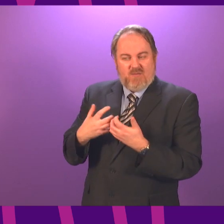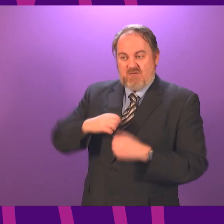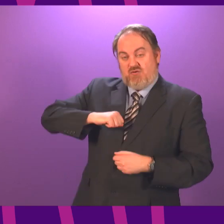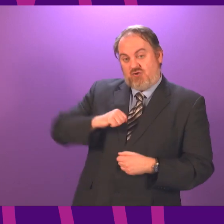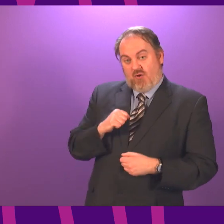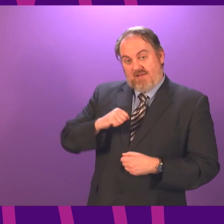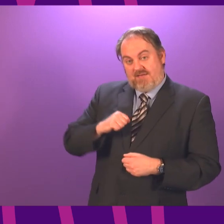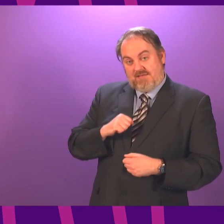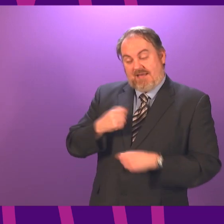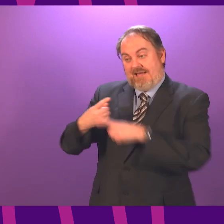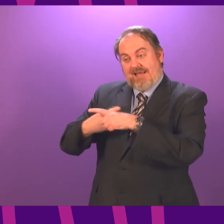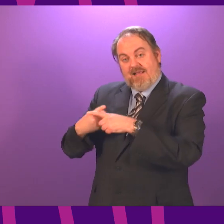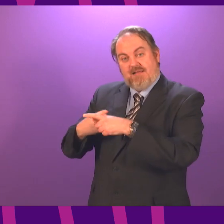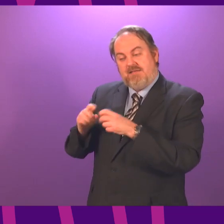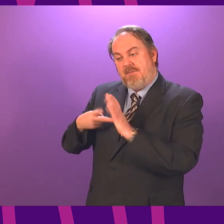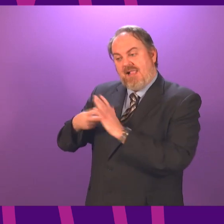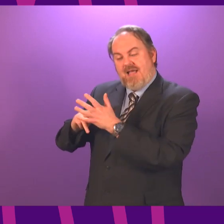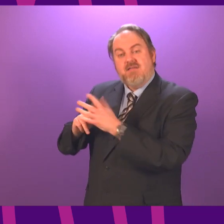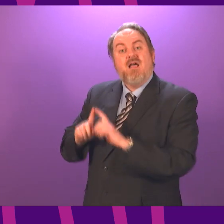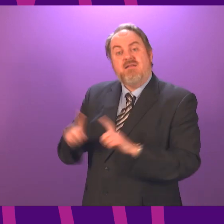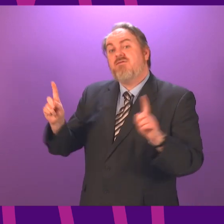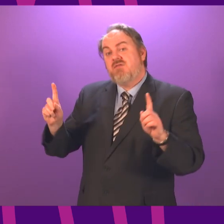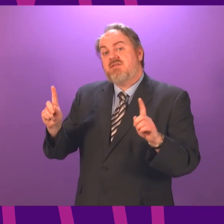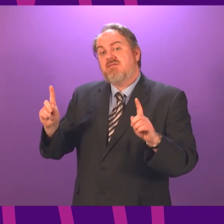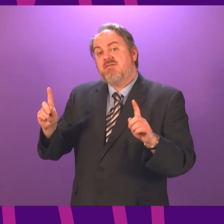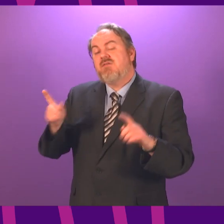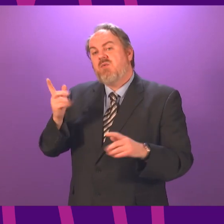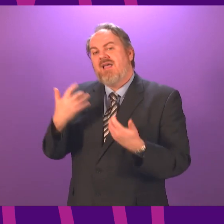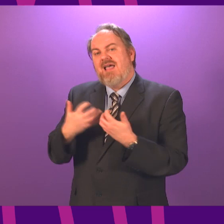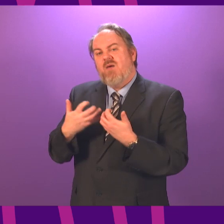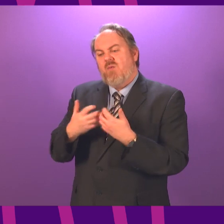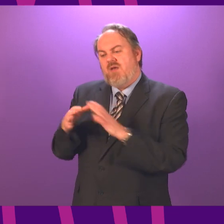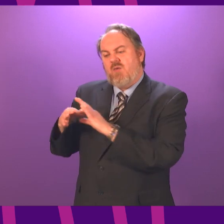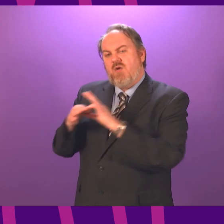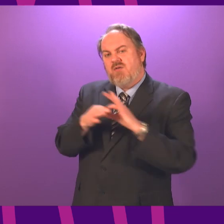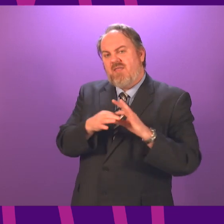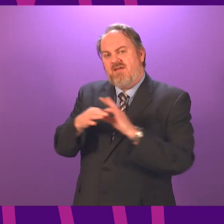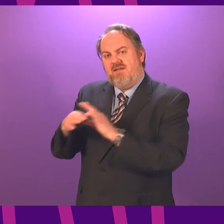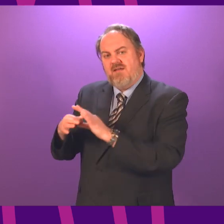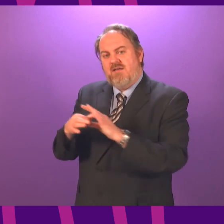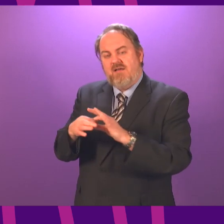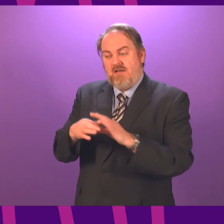in Scotland and England. That is welcome and we hope to continue it. We still favour a